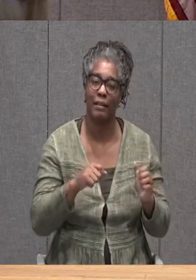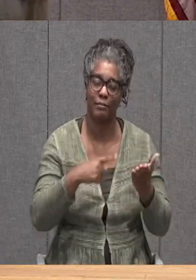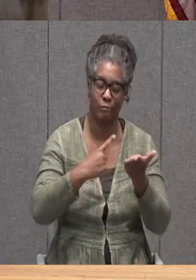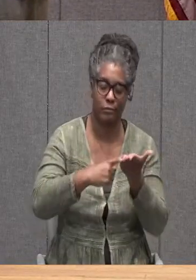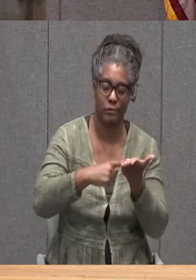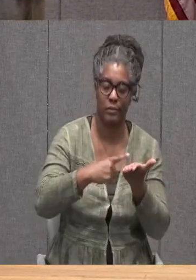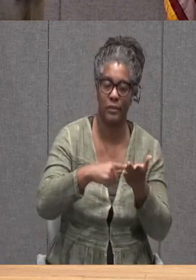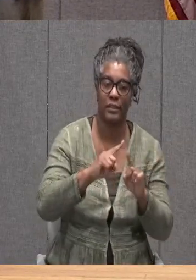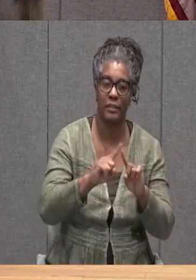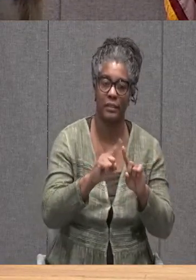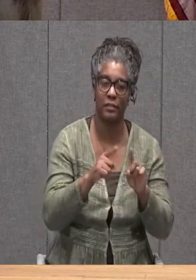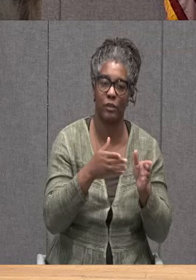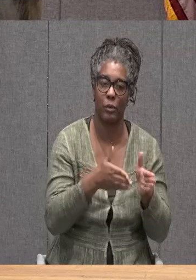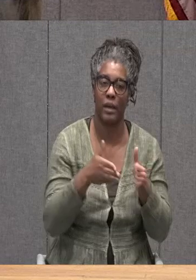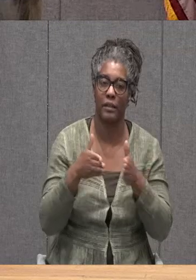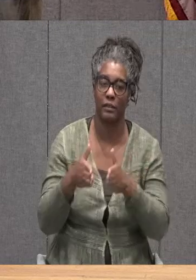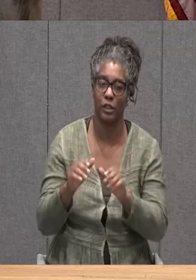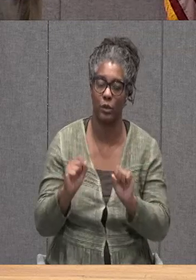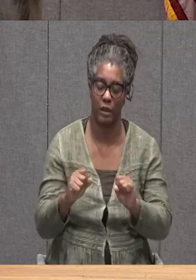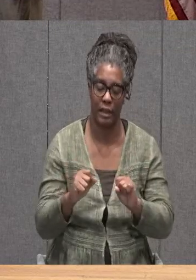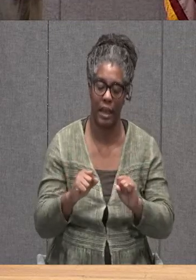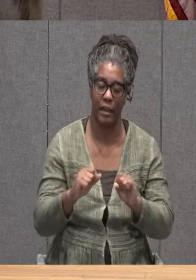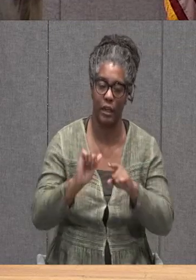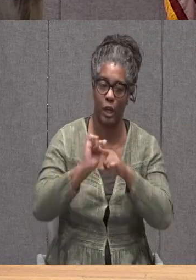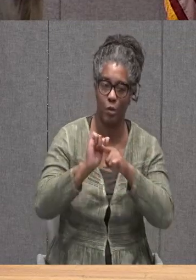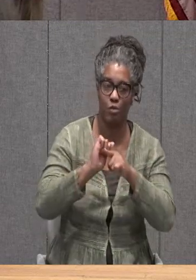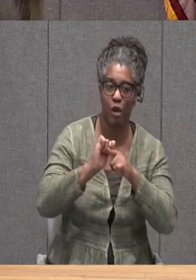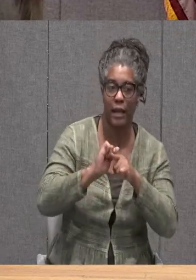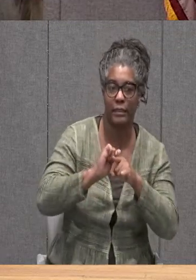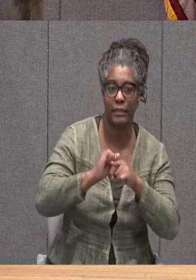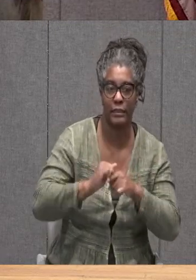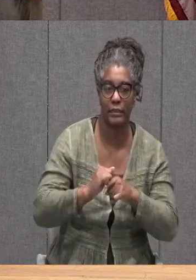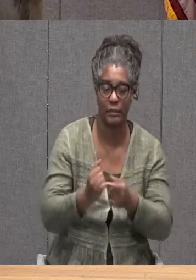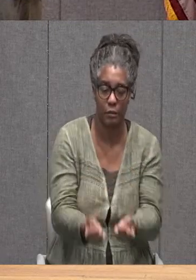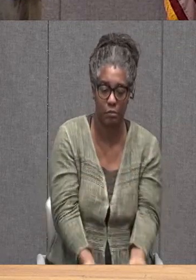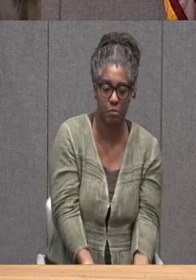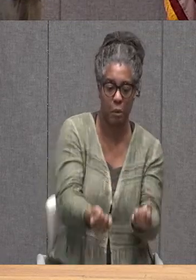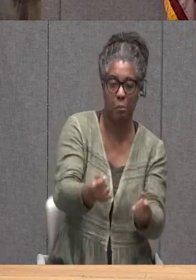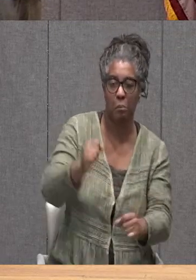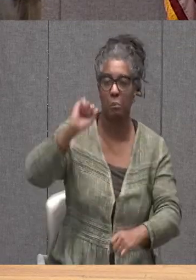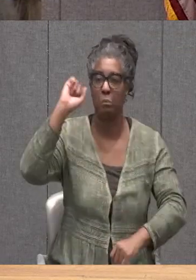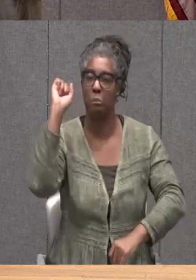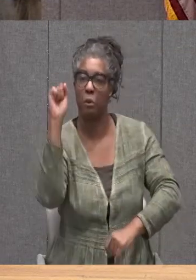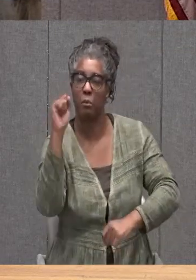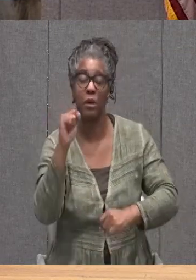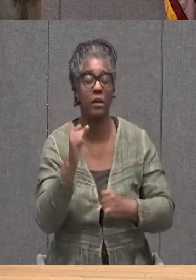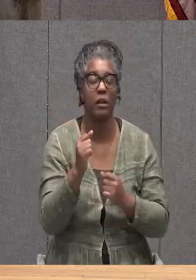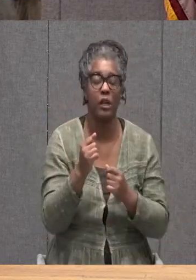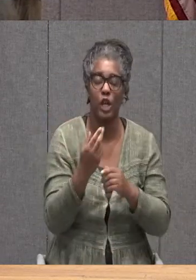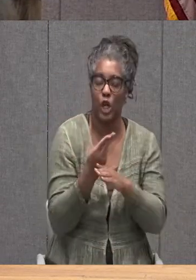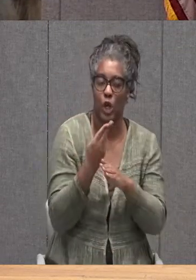to get ready for volleyball, or you actually use some of these skills in soccer, or if you have a racket,